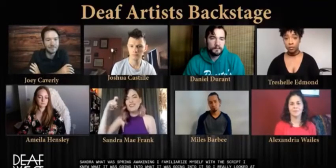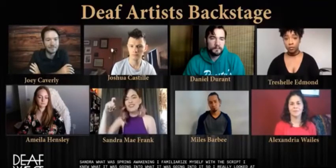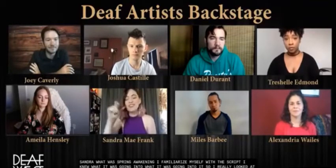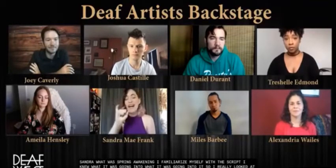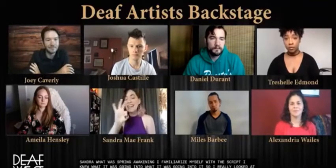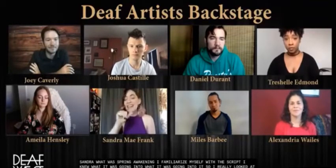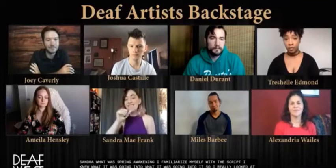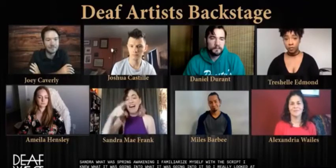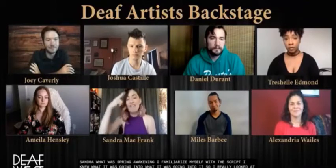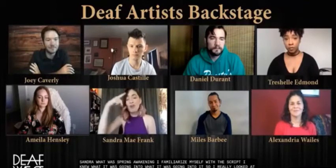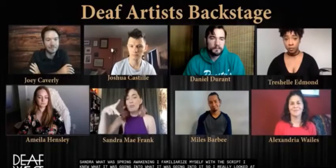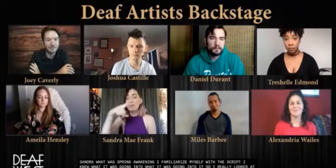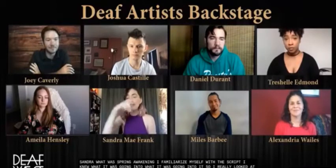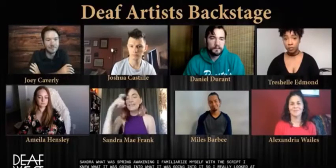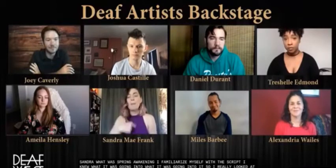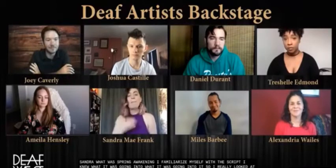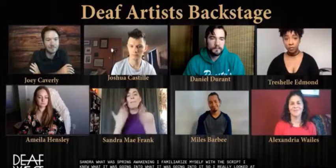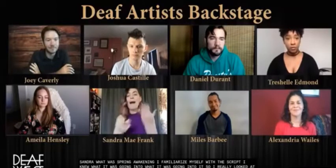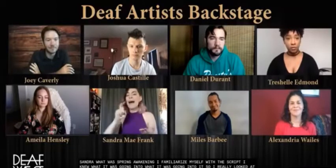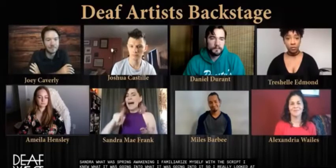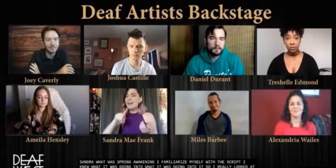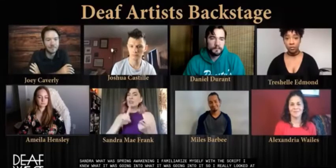So, it really helped me honestly, is it was during the summer.